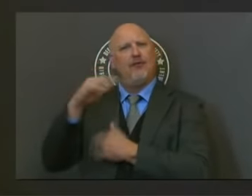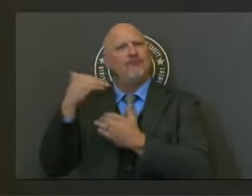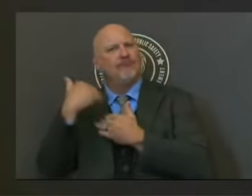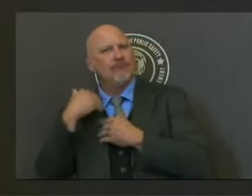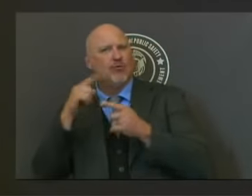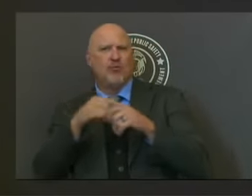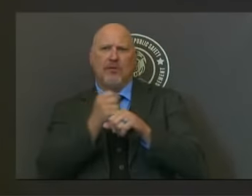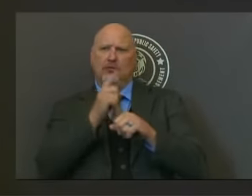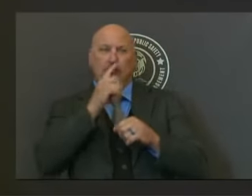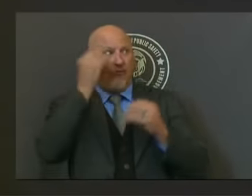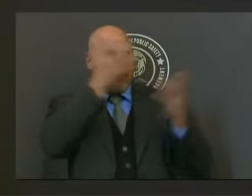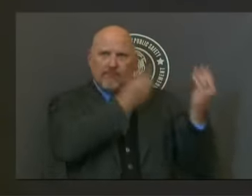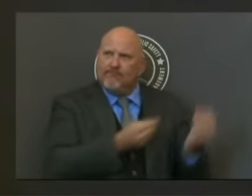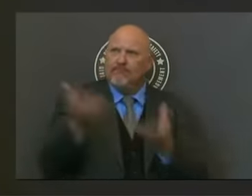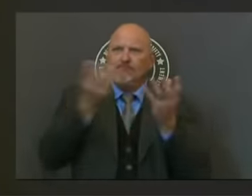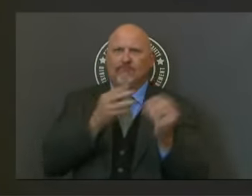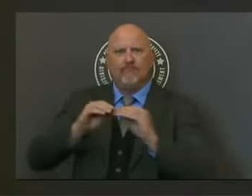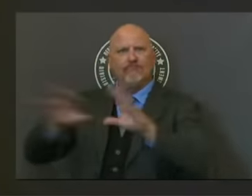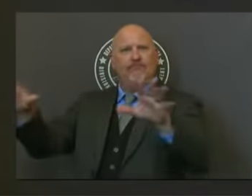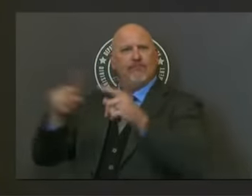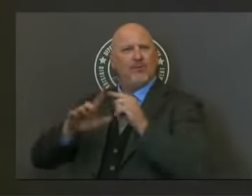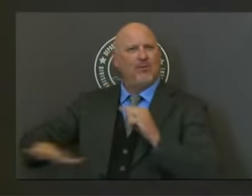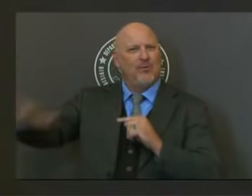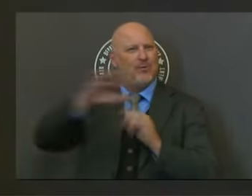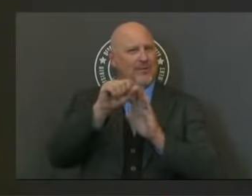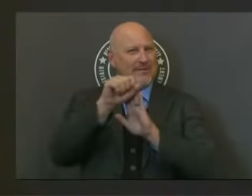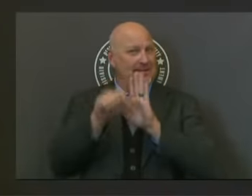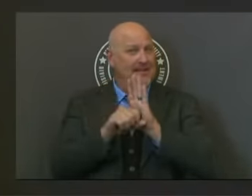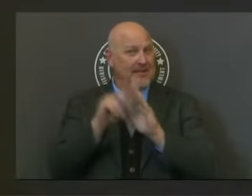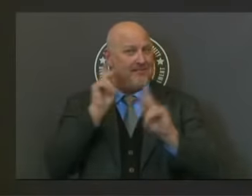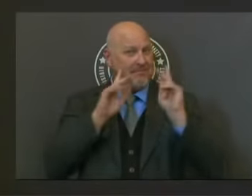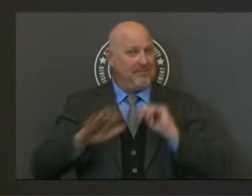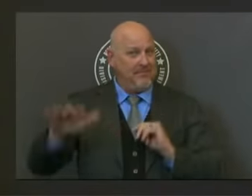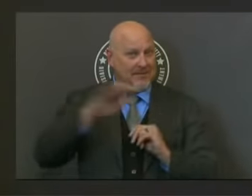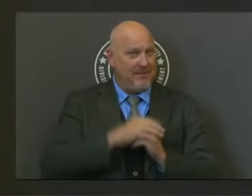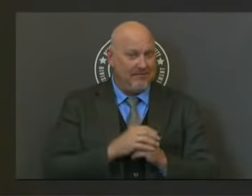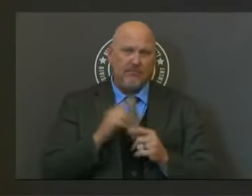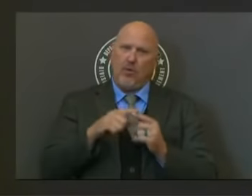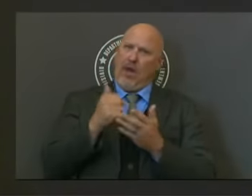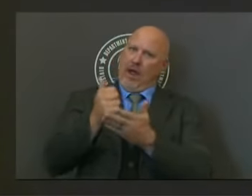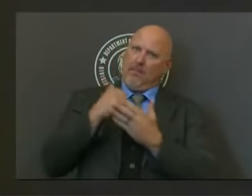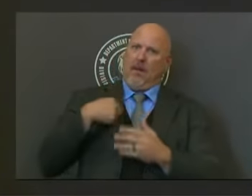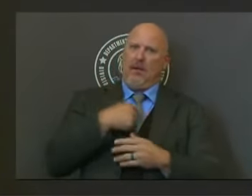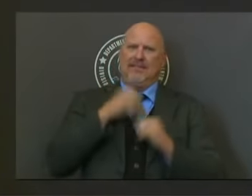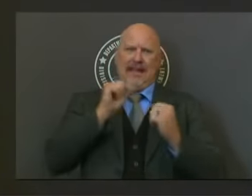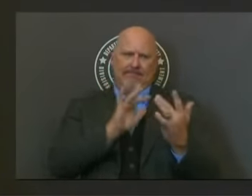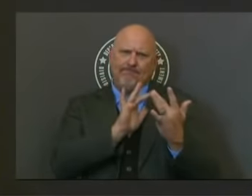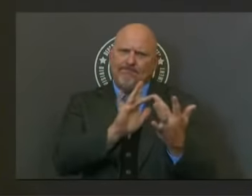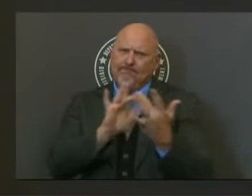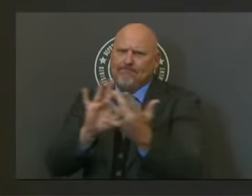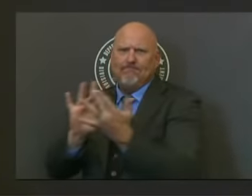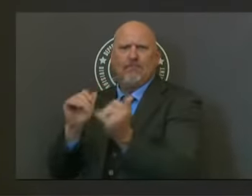be and likewise I appreciate that the role of the in making sure that information is transmitted and made available to the people at large it helps us to inform them about the issues of the day